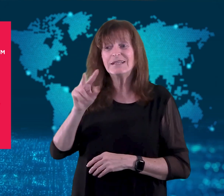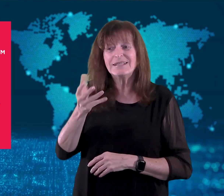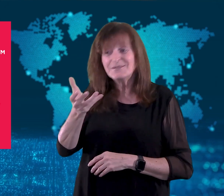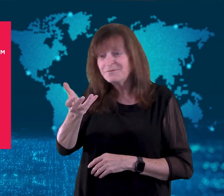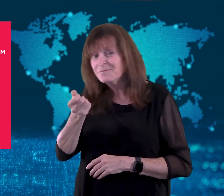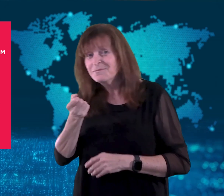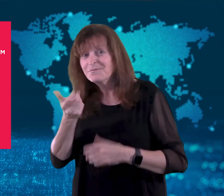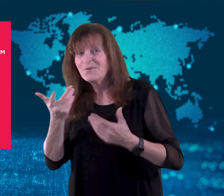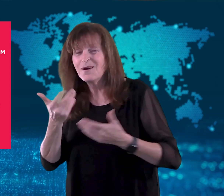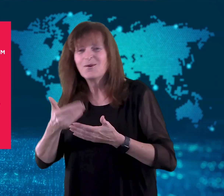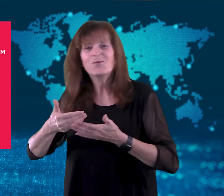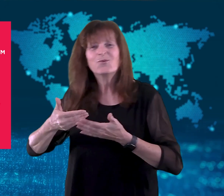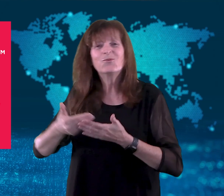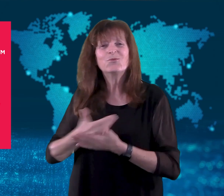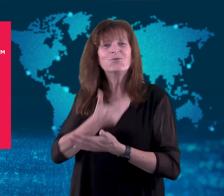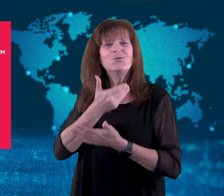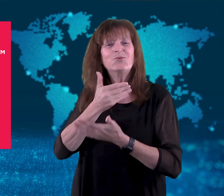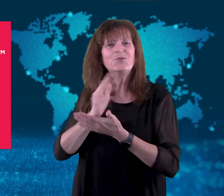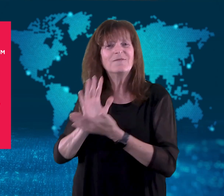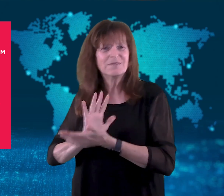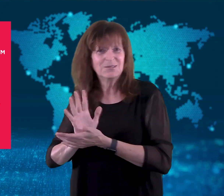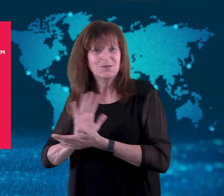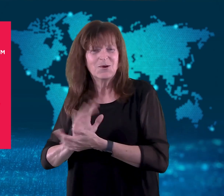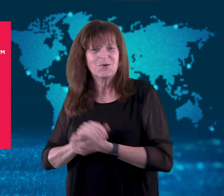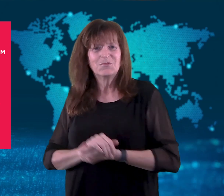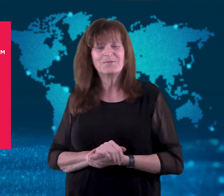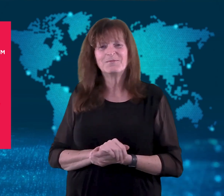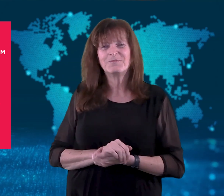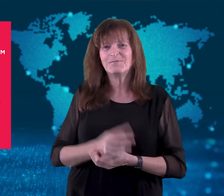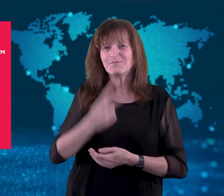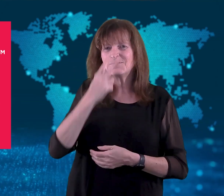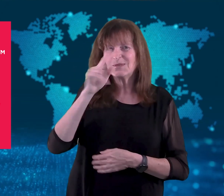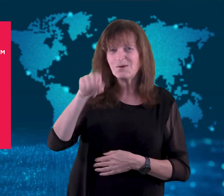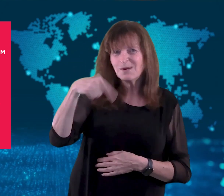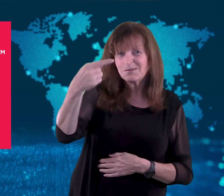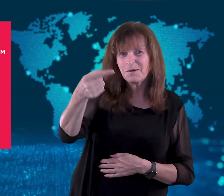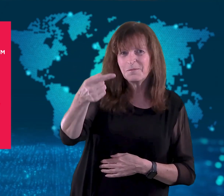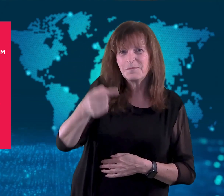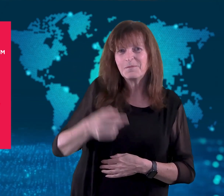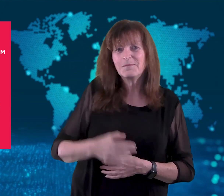to get new video updates! See you next time!